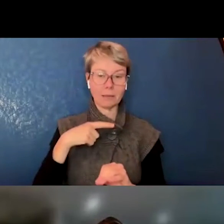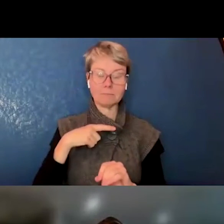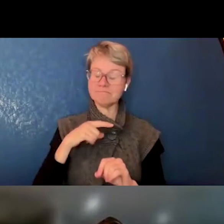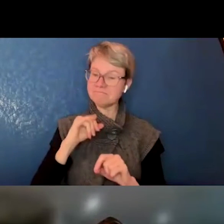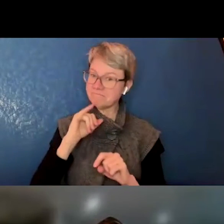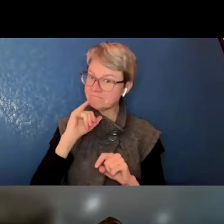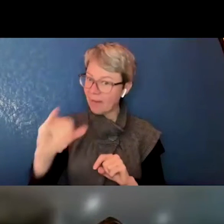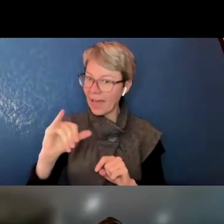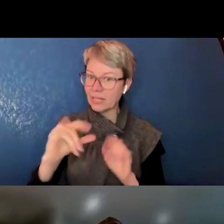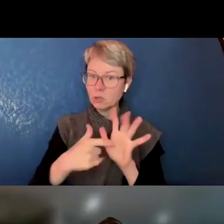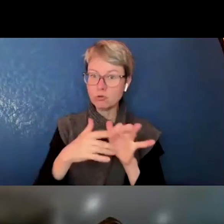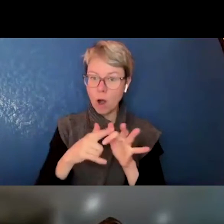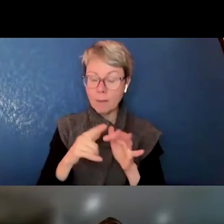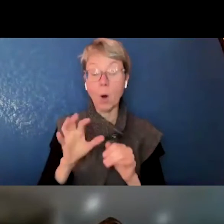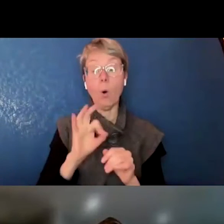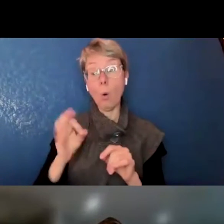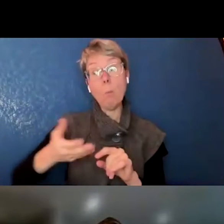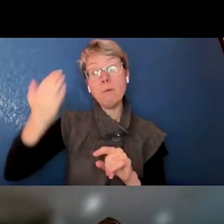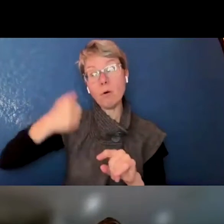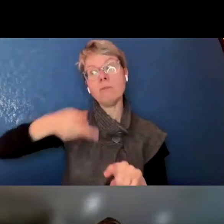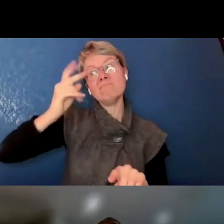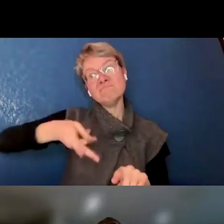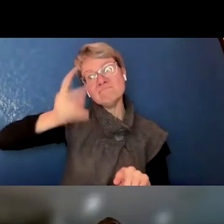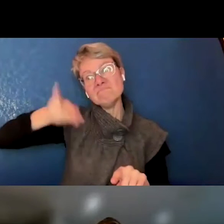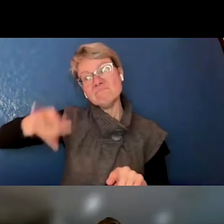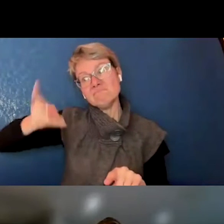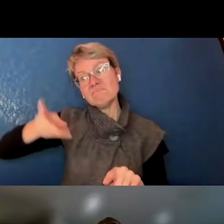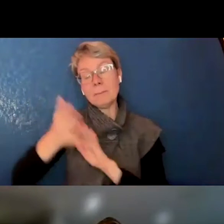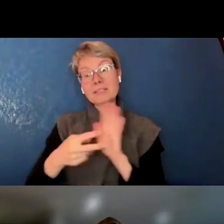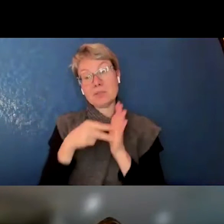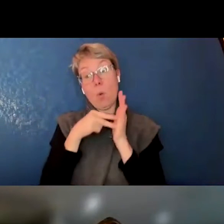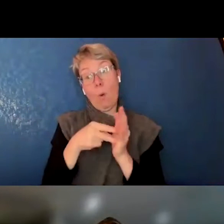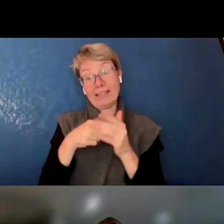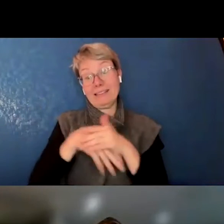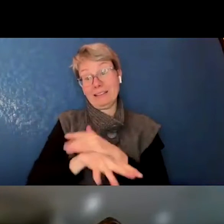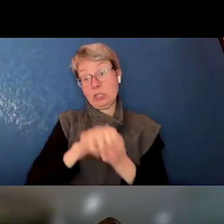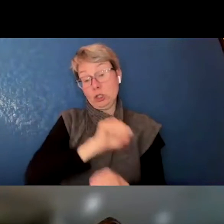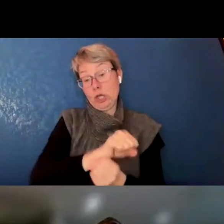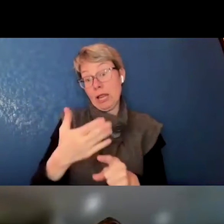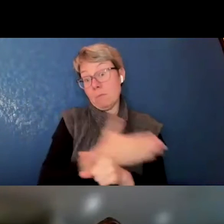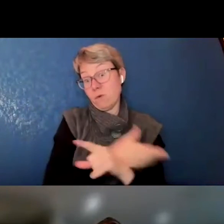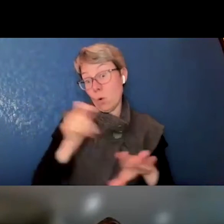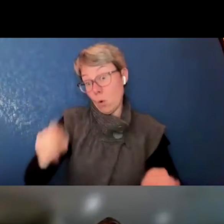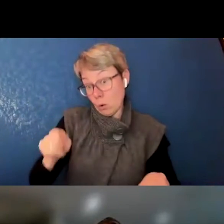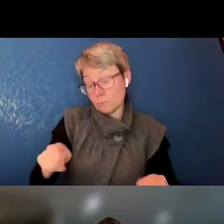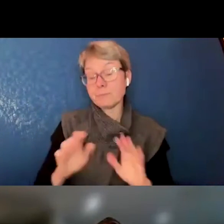he was he was detained or remanded in custody and he pleaded not guilty to the charge and